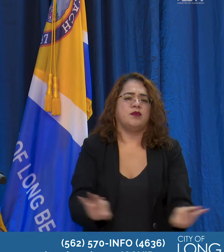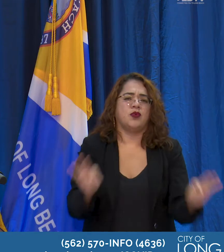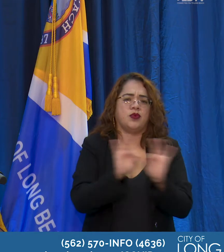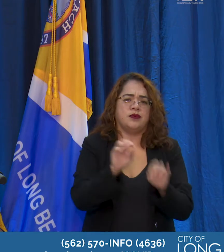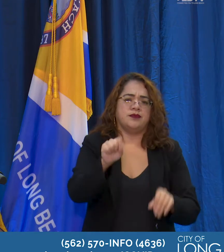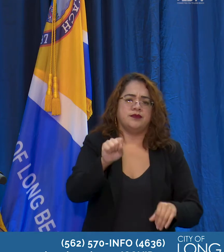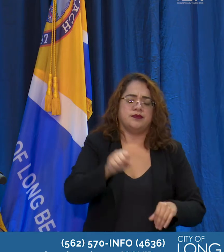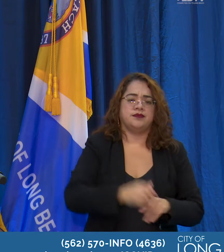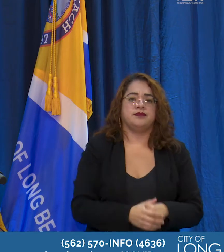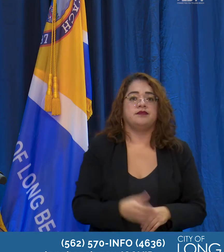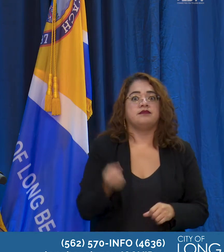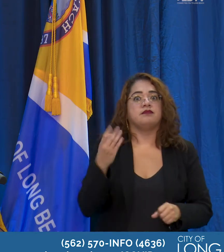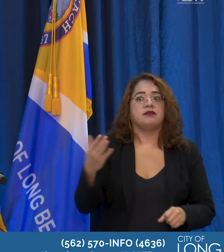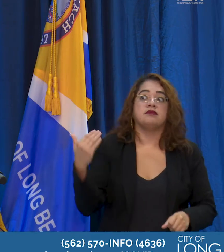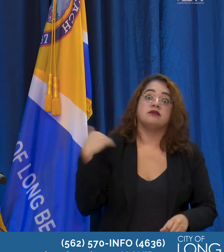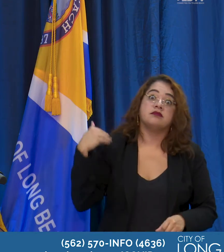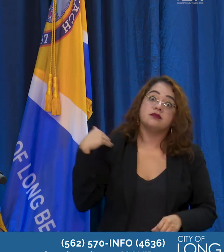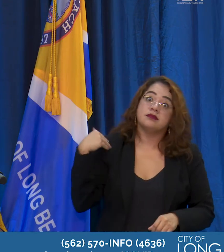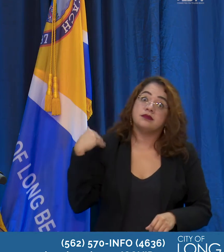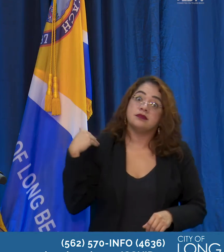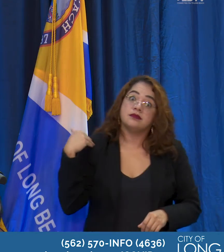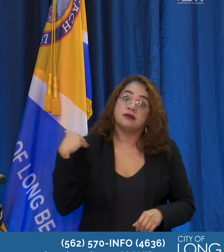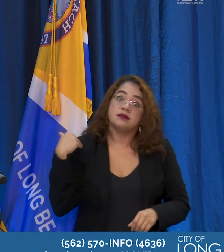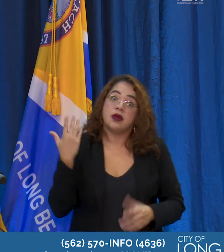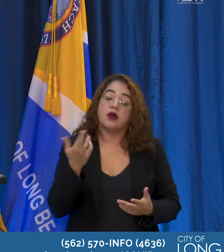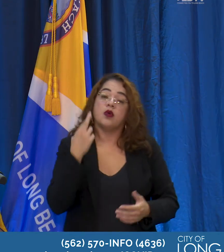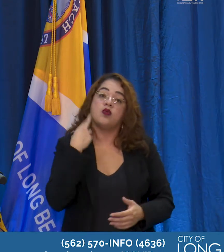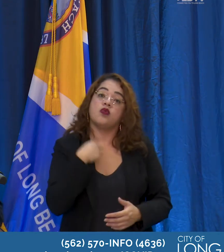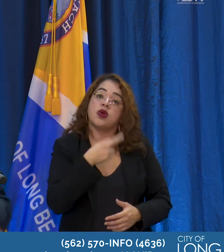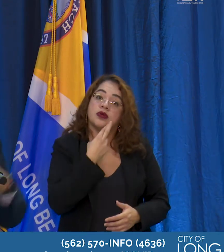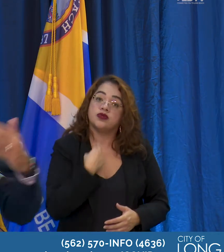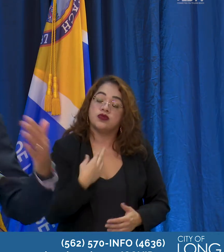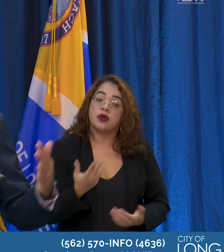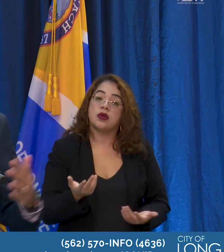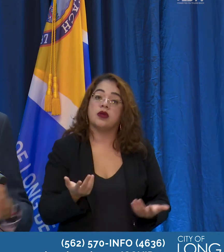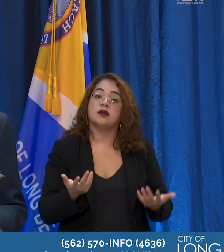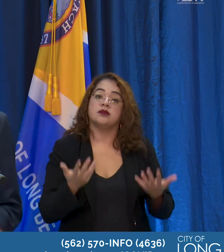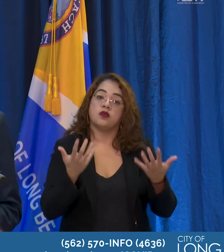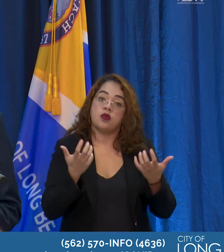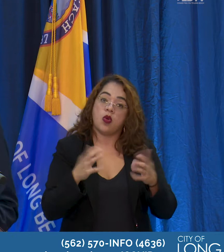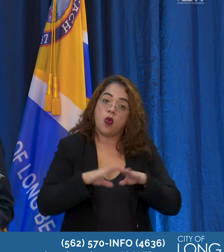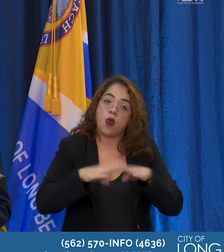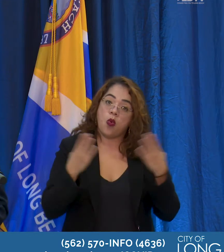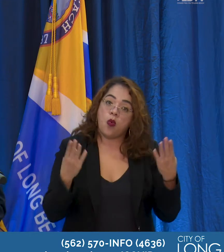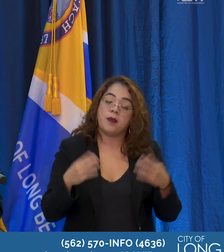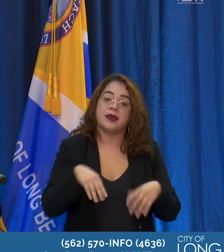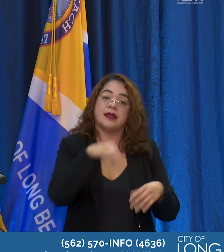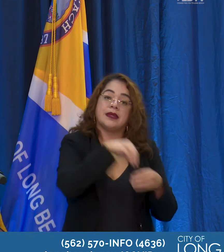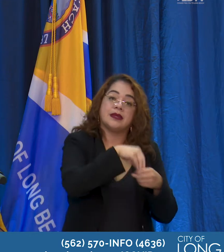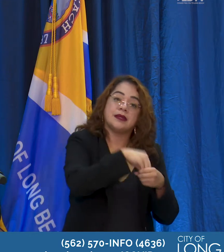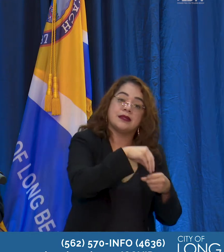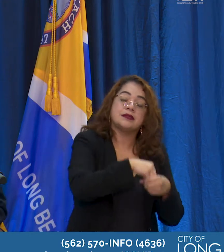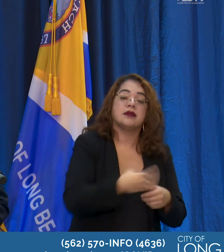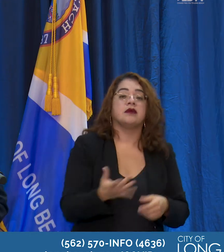we've had a lot of questions about can we reopen you know, restaurants indoors? Or can we open bars?